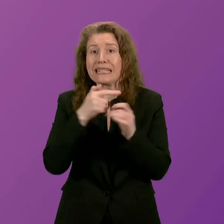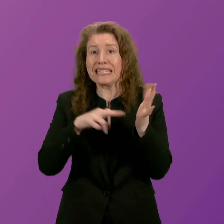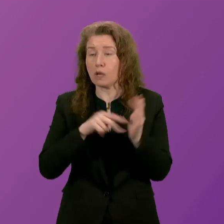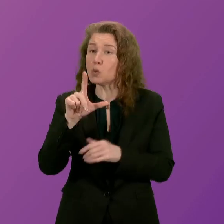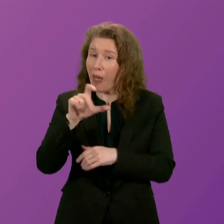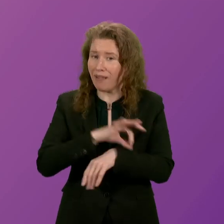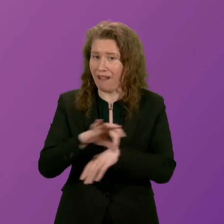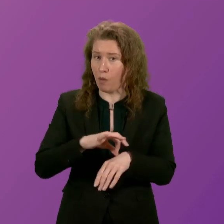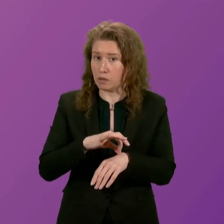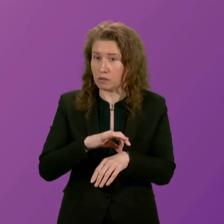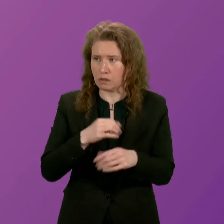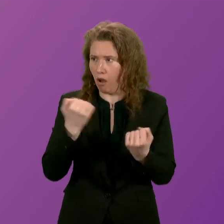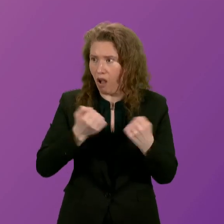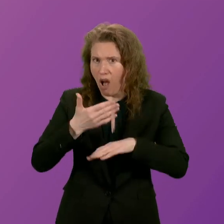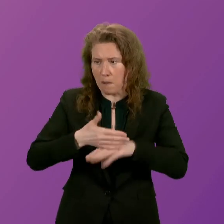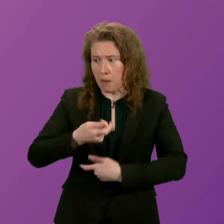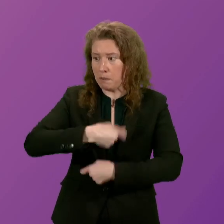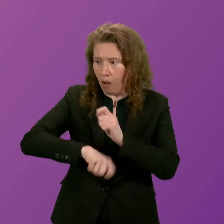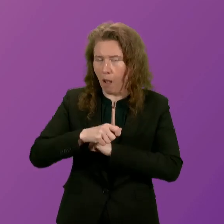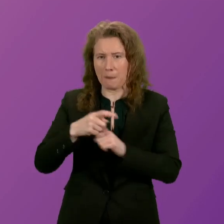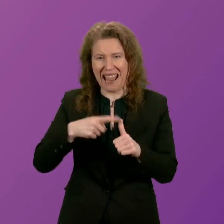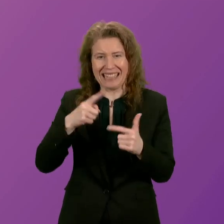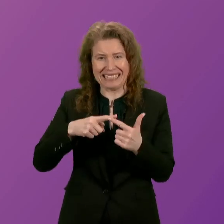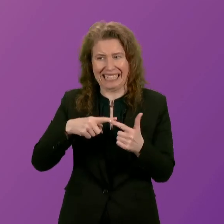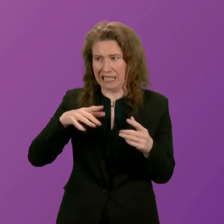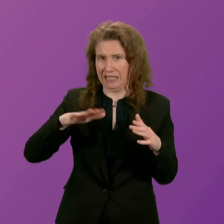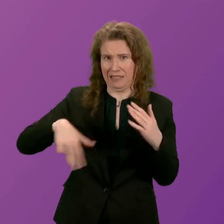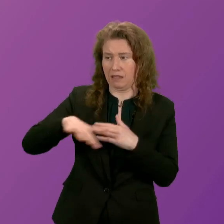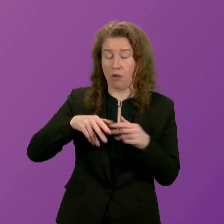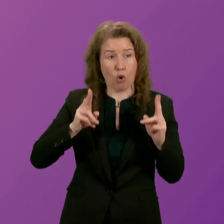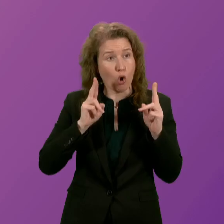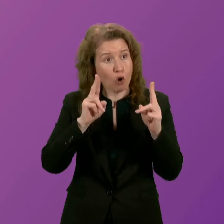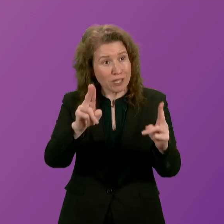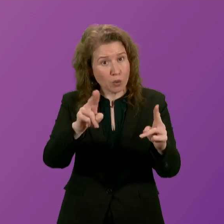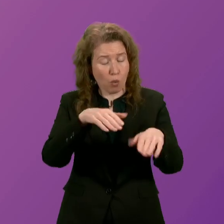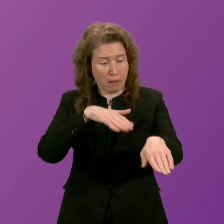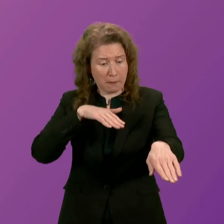hours. Car parks have been turned into A and E wards; corridor care is now a normality; 800,000